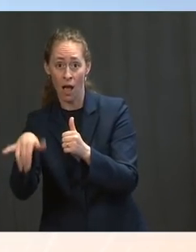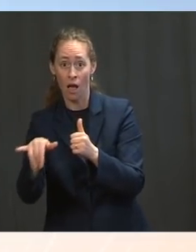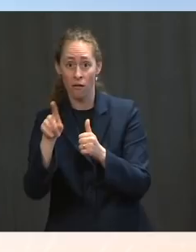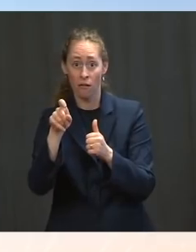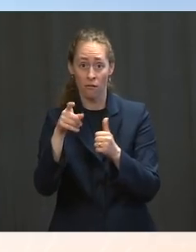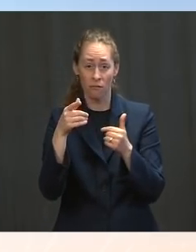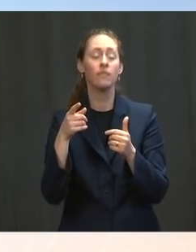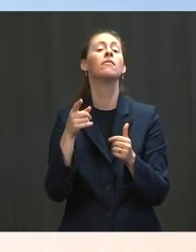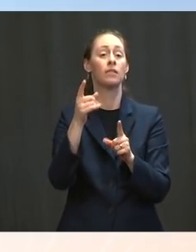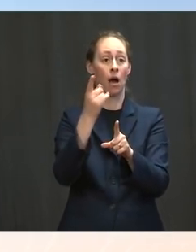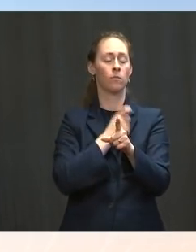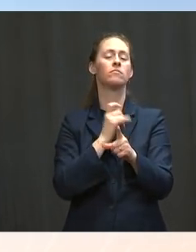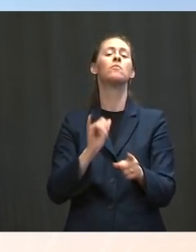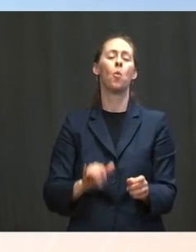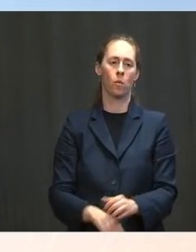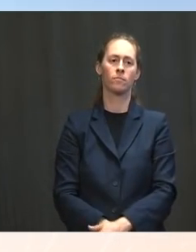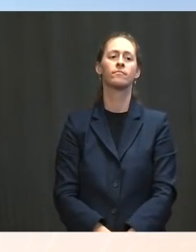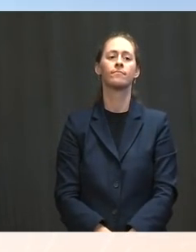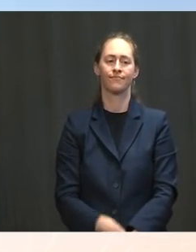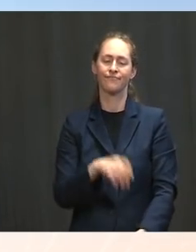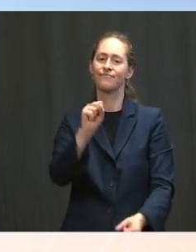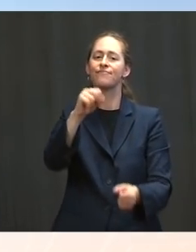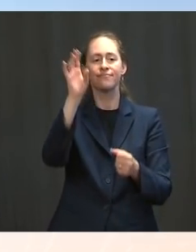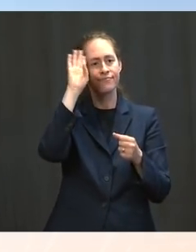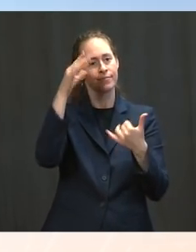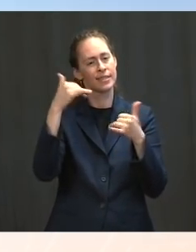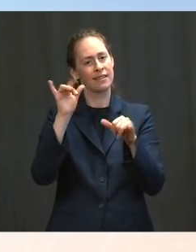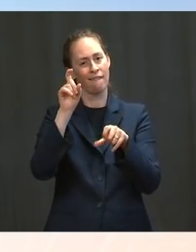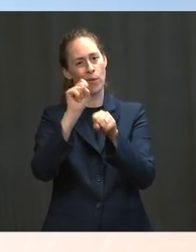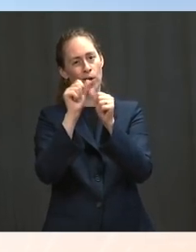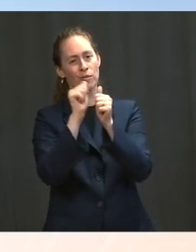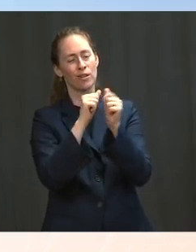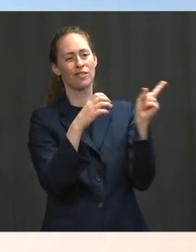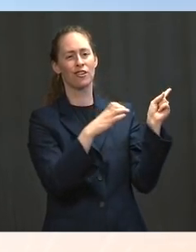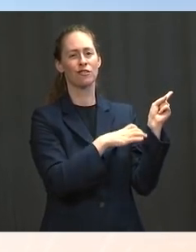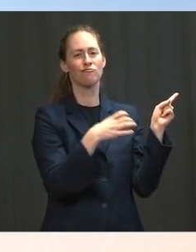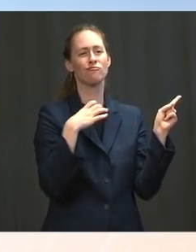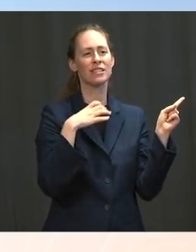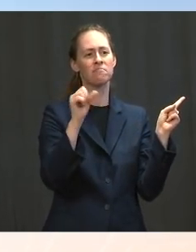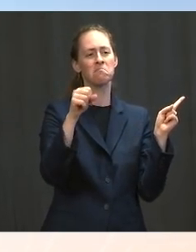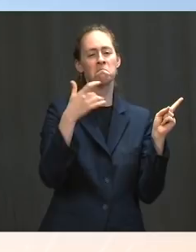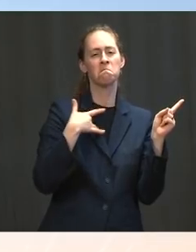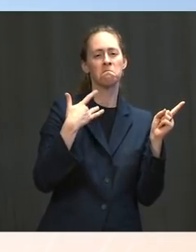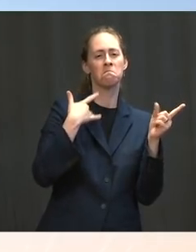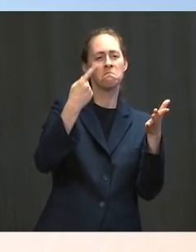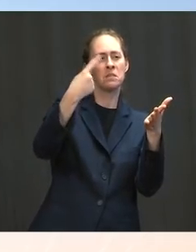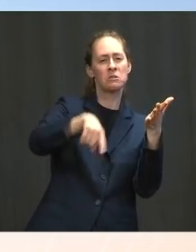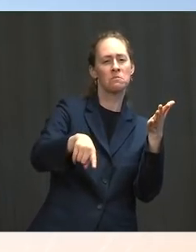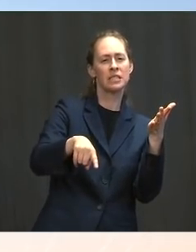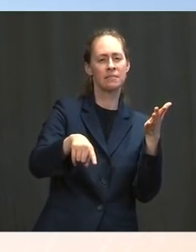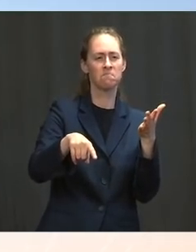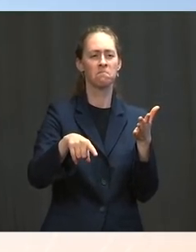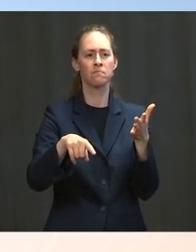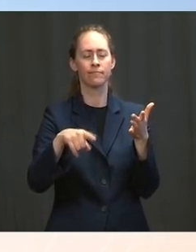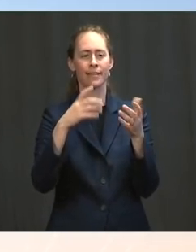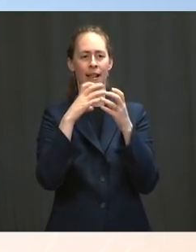that needs to happen with Congress, and we expect, over the next week, there to be a lot of behind-the-scenes bill writing,